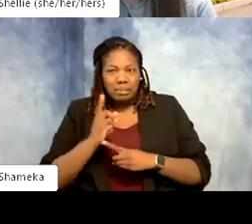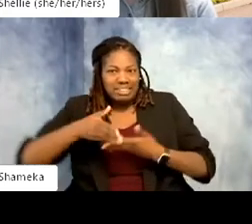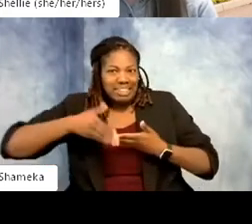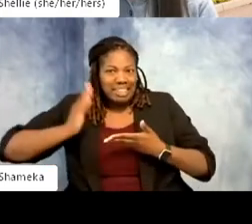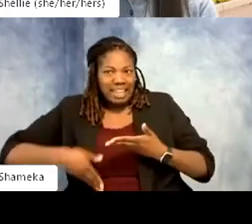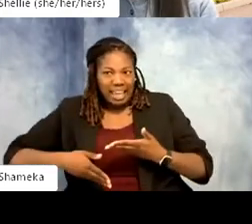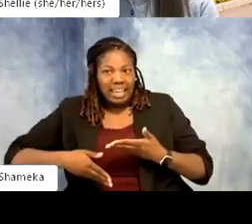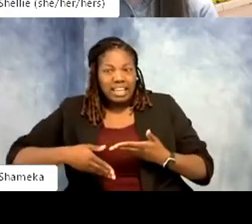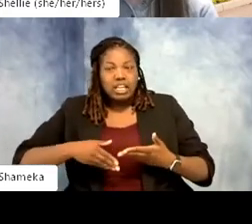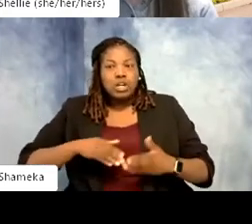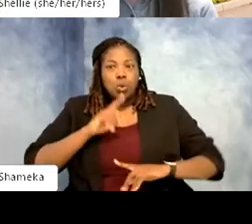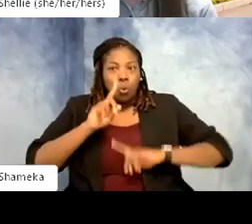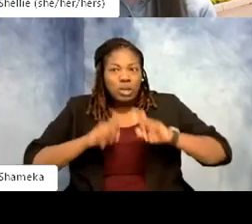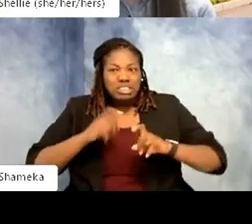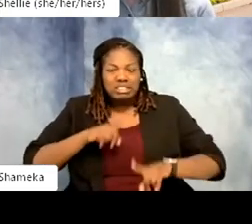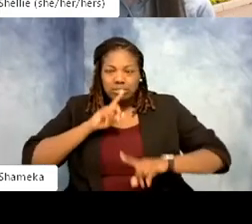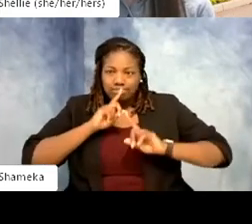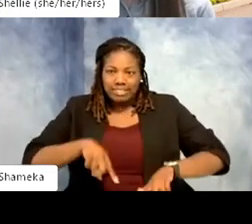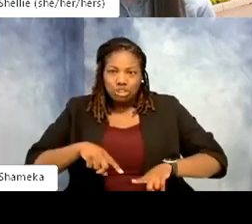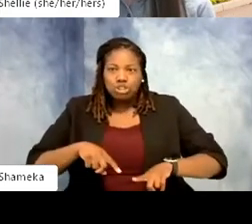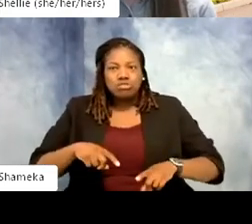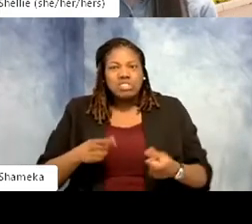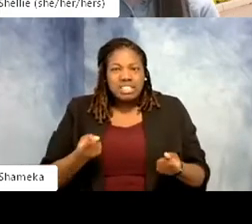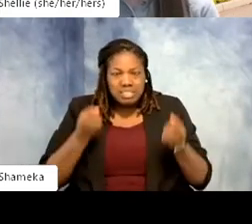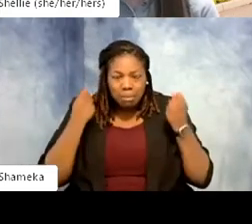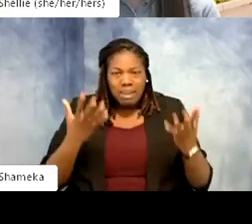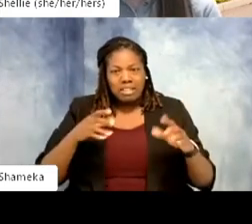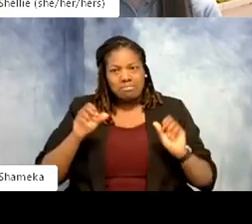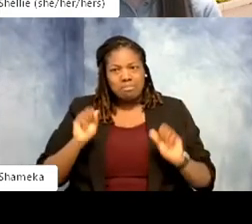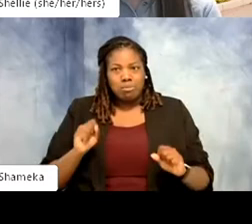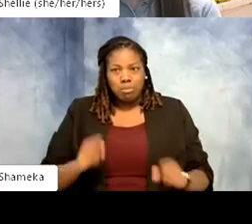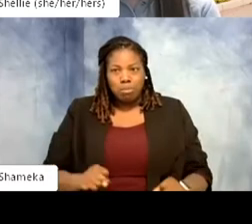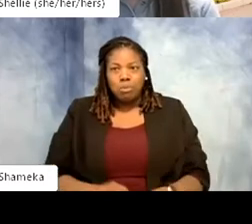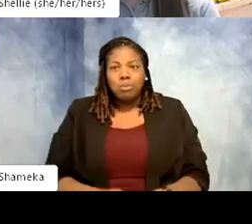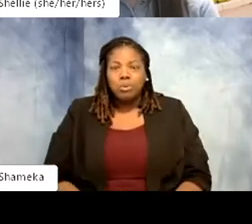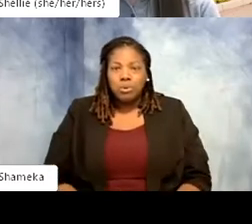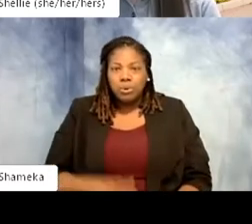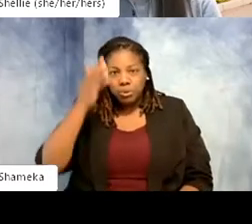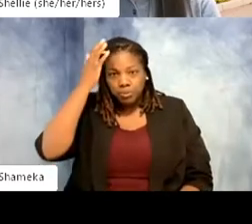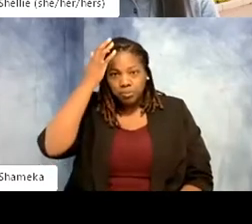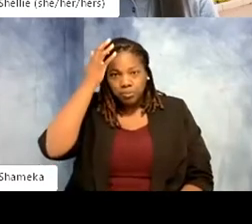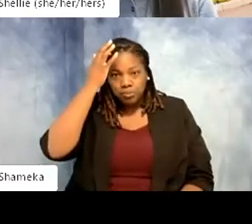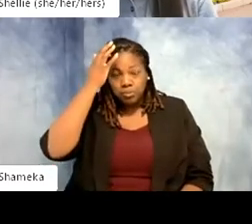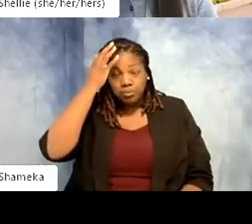live Q&A, where we will ask as many and answer as many questions as time will allow. Educators if you